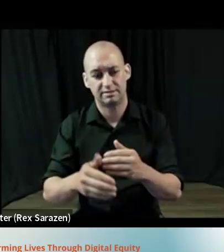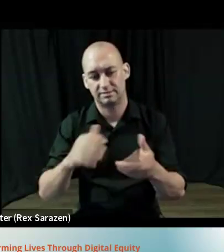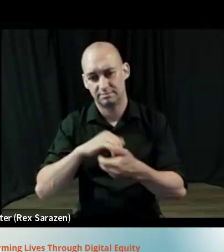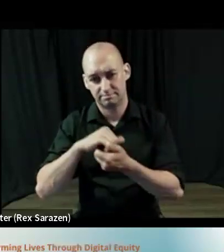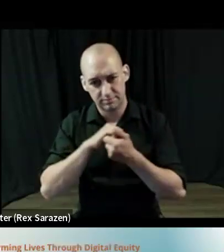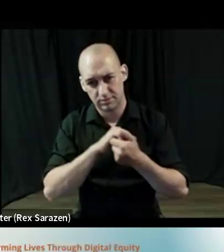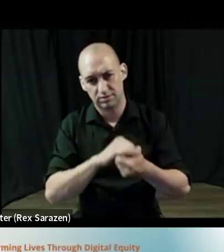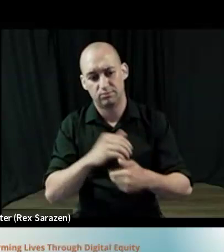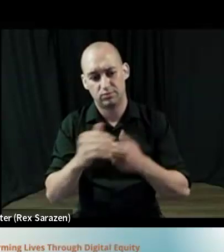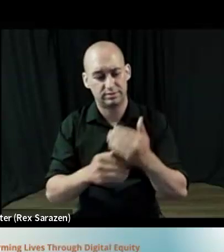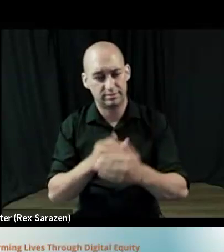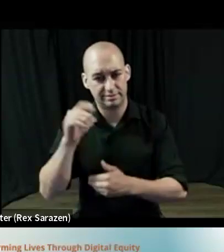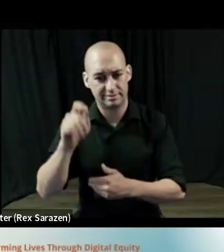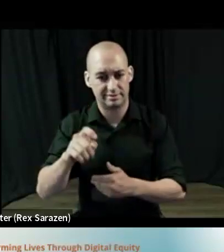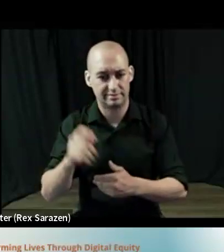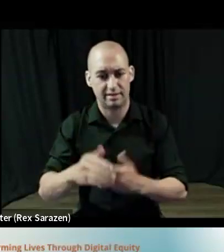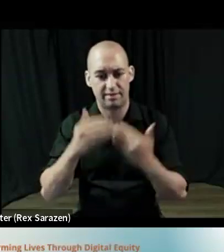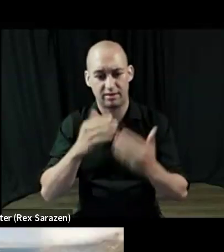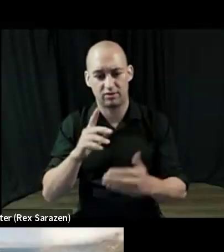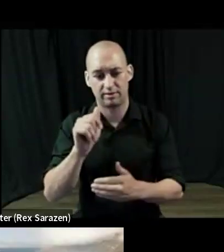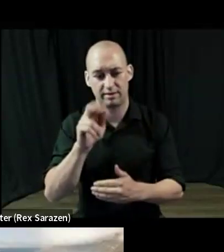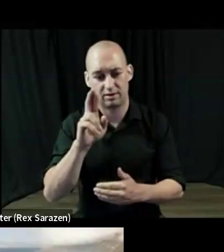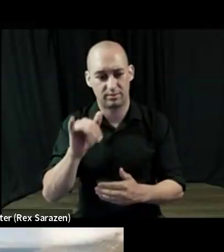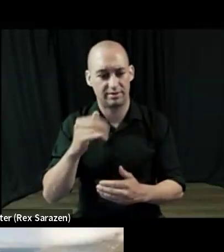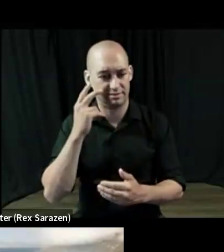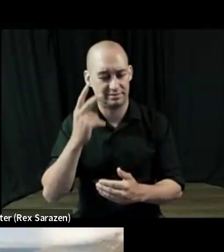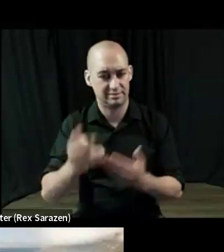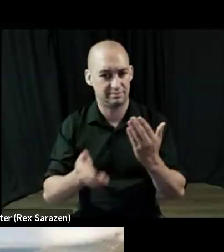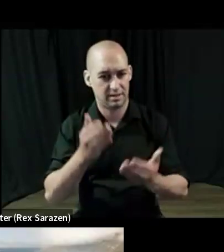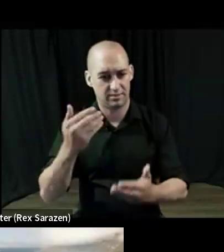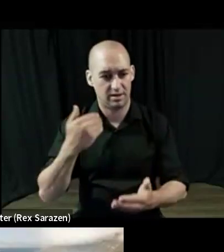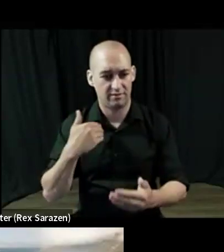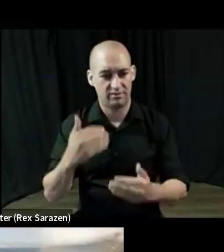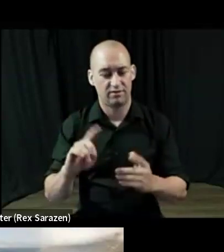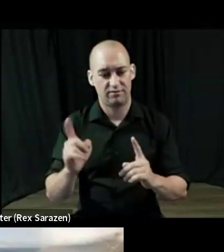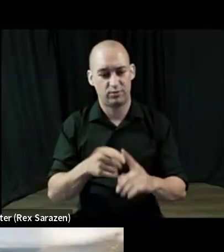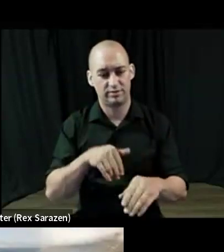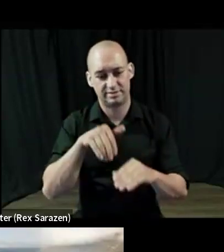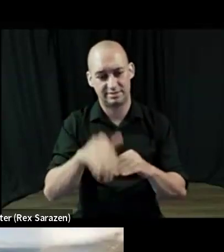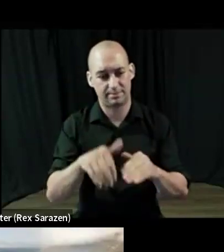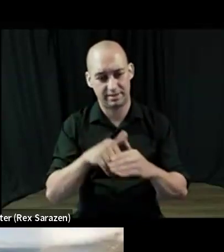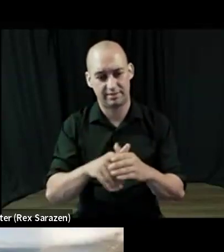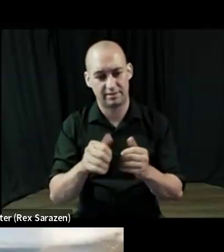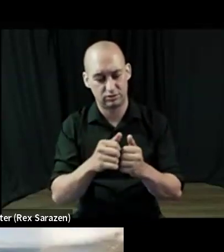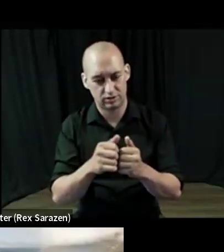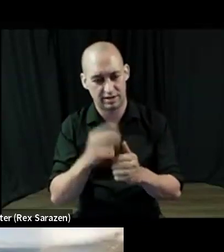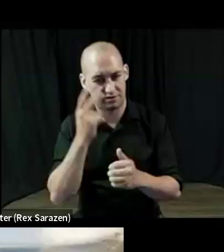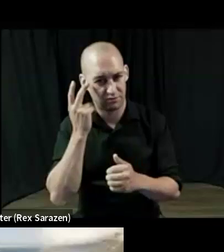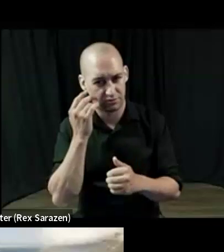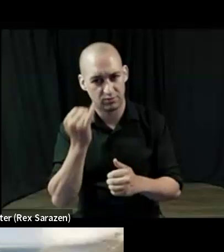Great. Thank you, Kari, and it looks like you might have your first step in the chat if you look at the chat. We're going to do one more hand up, Mimi, and then we'll